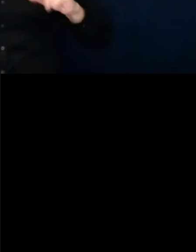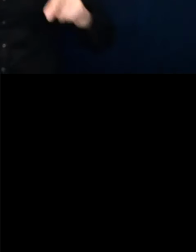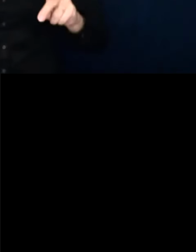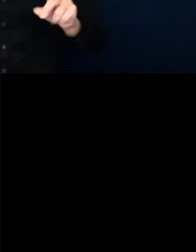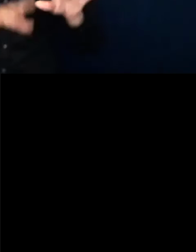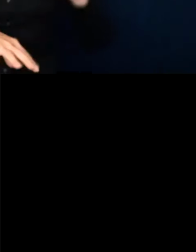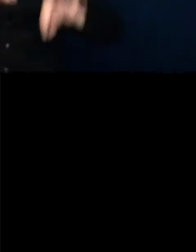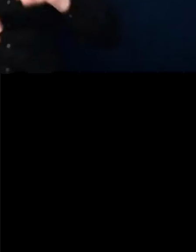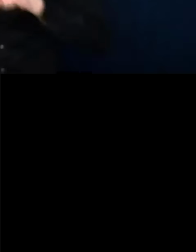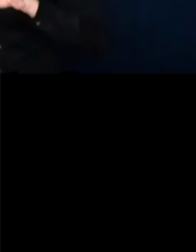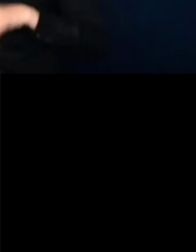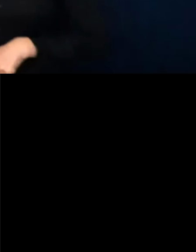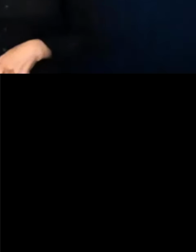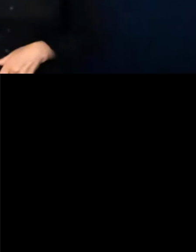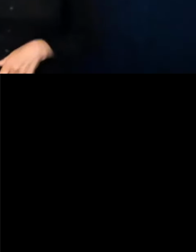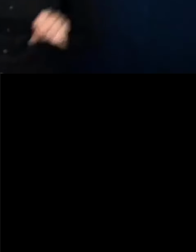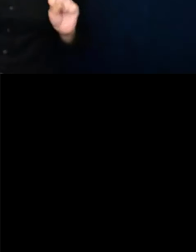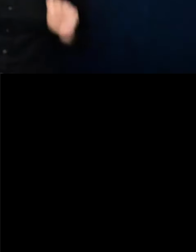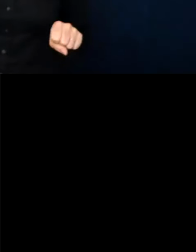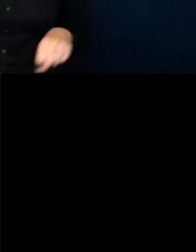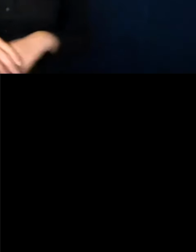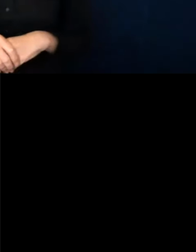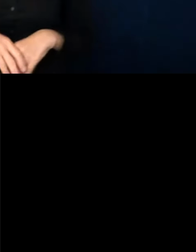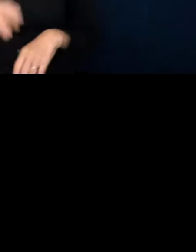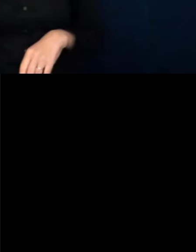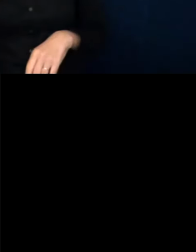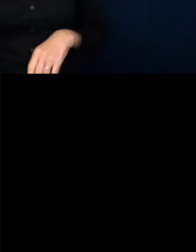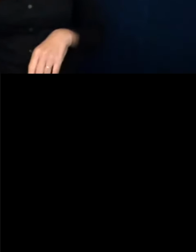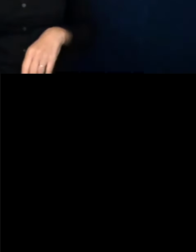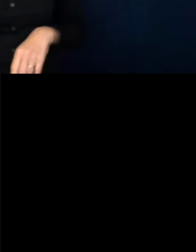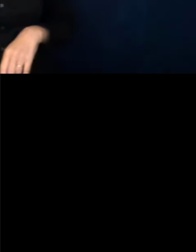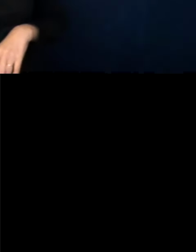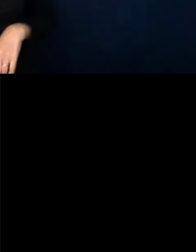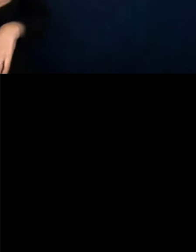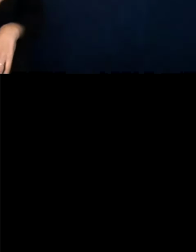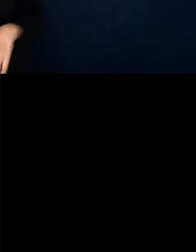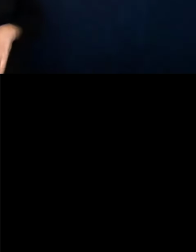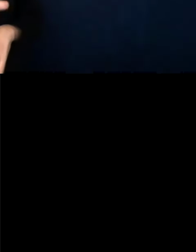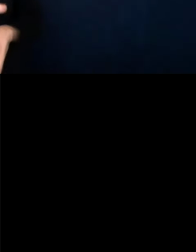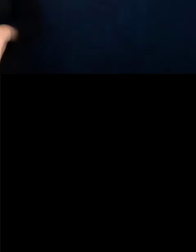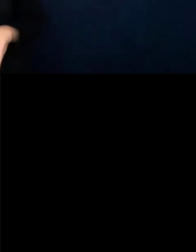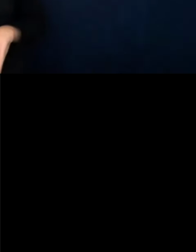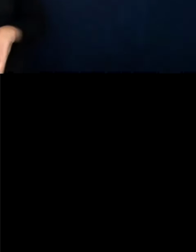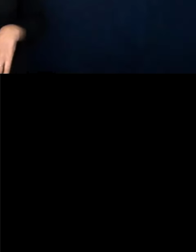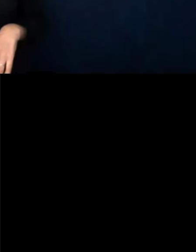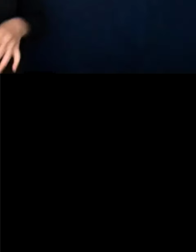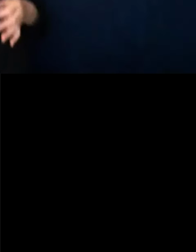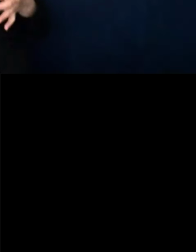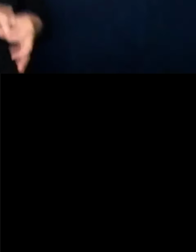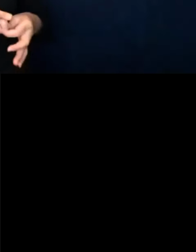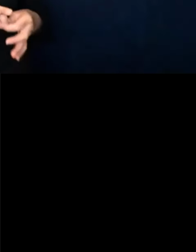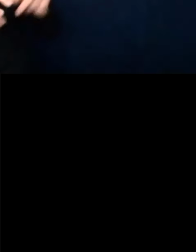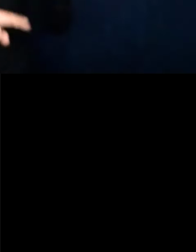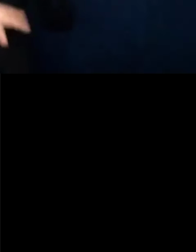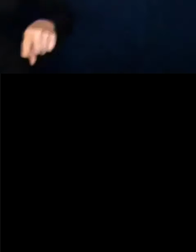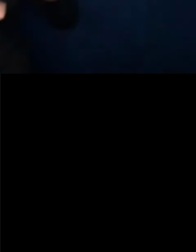[Mirella] Thank you, and then another question related to the random selection process is,